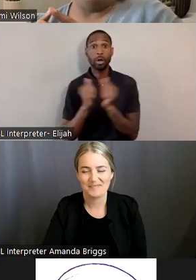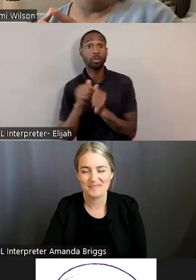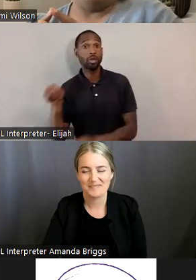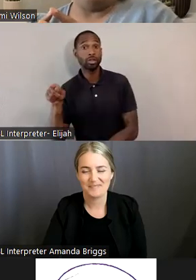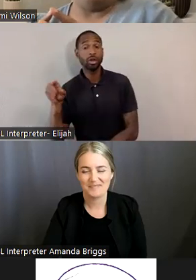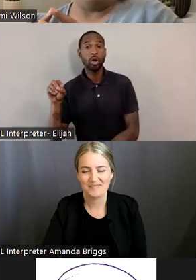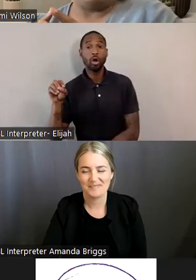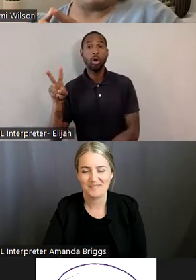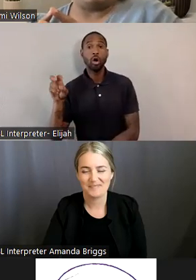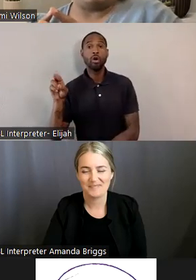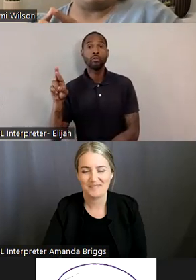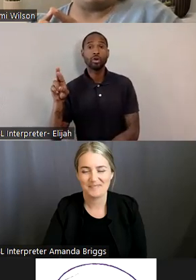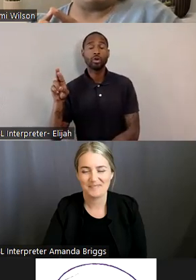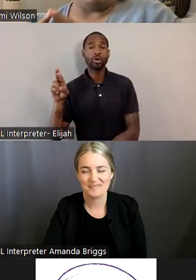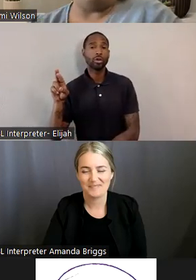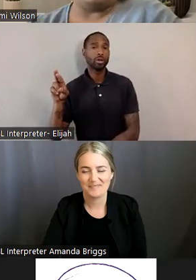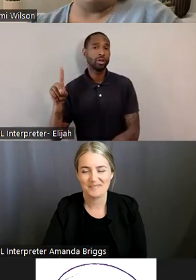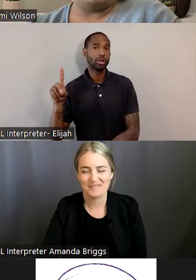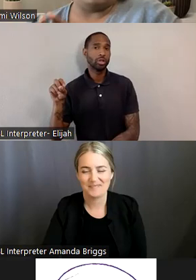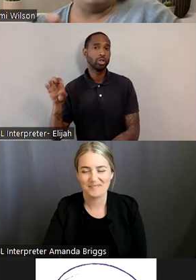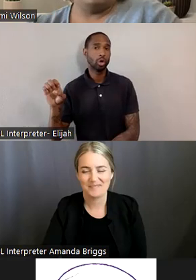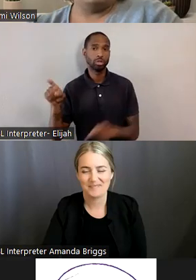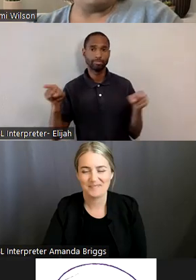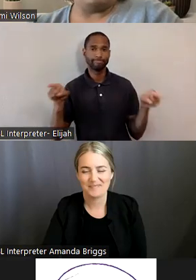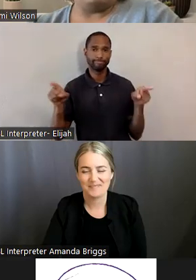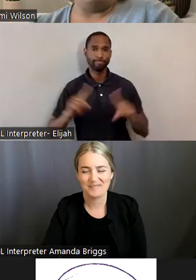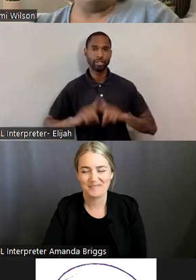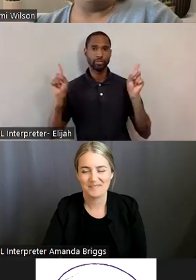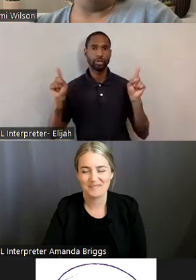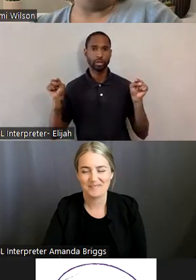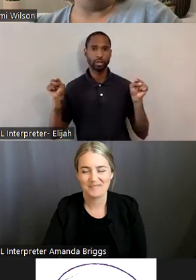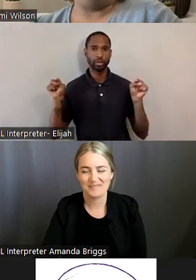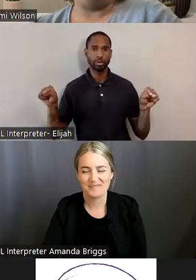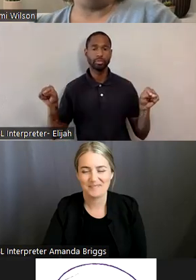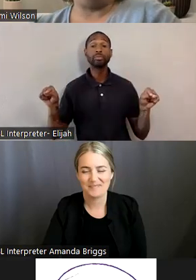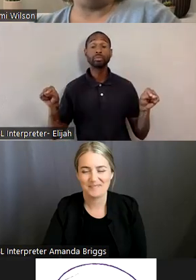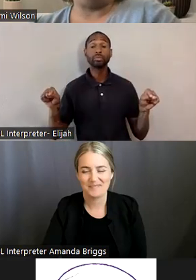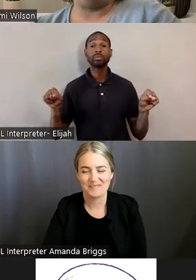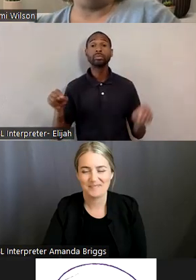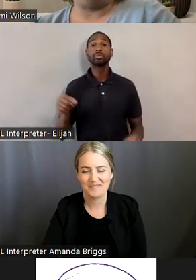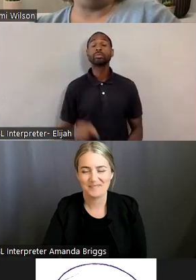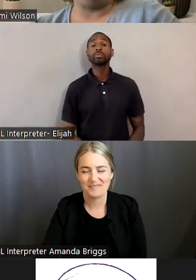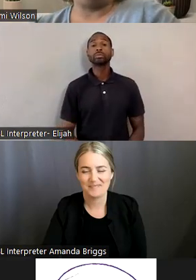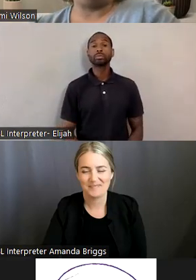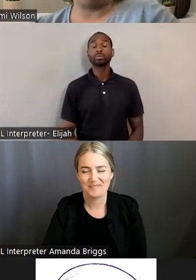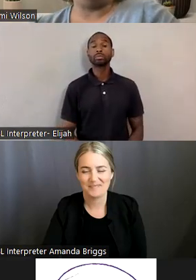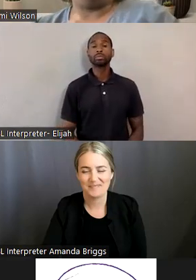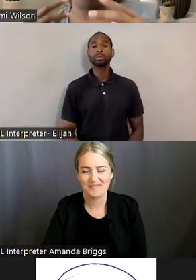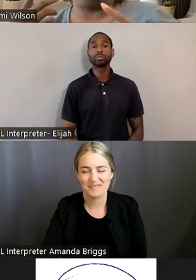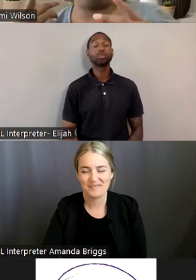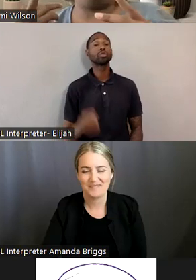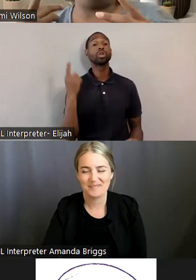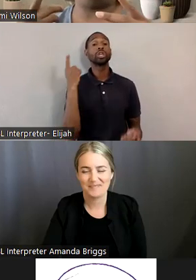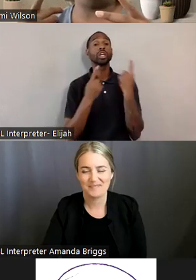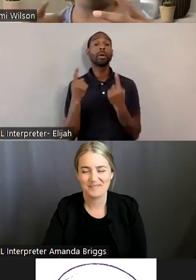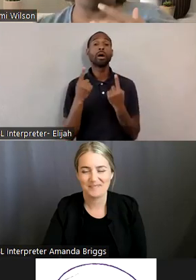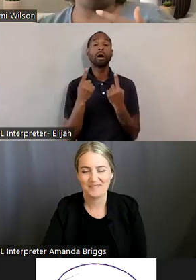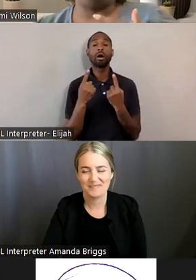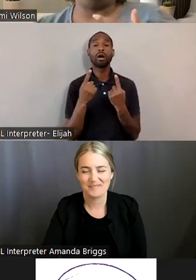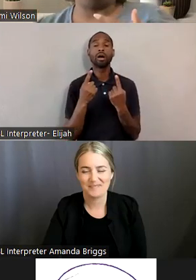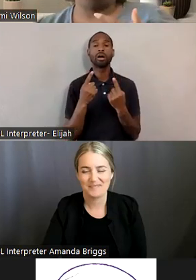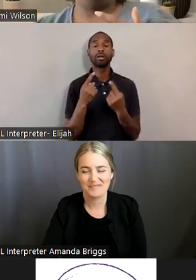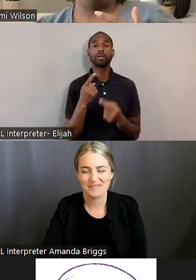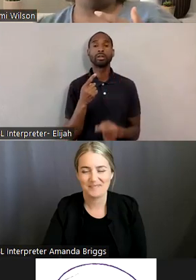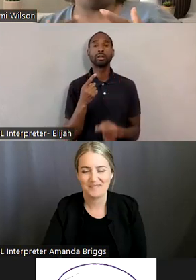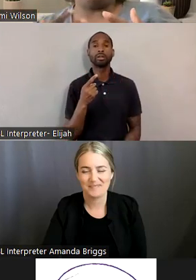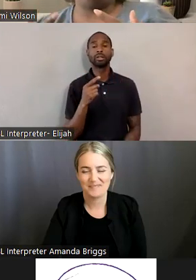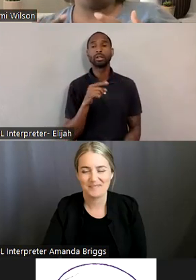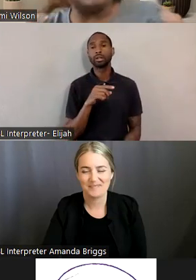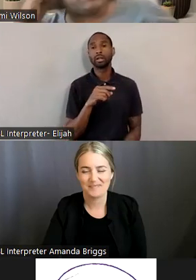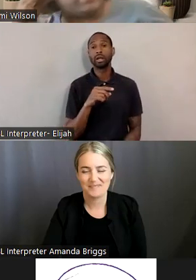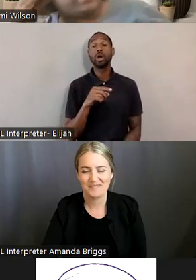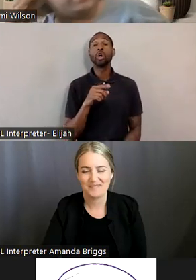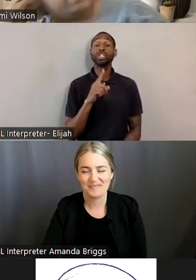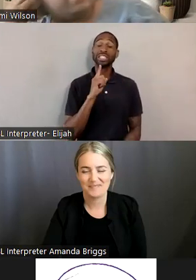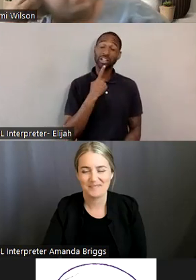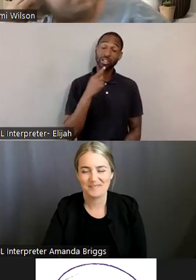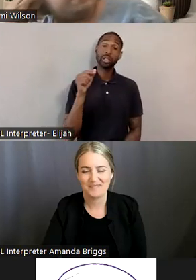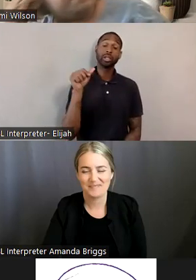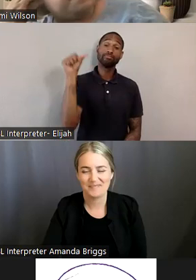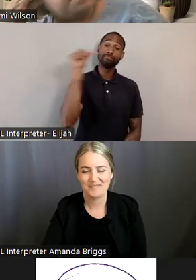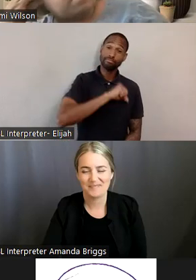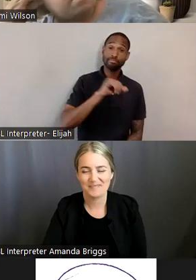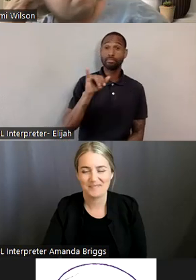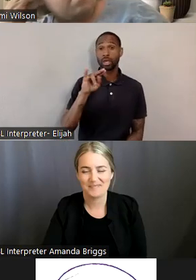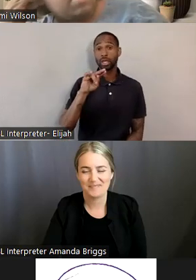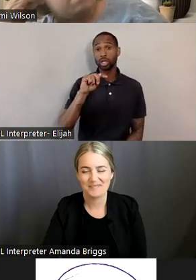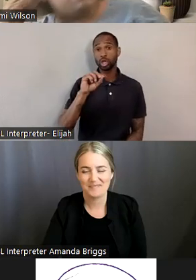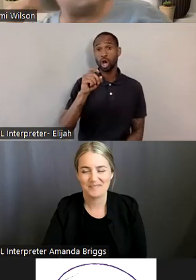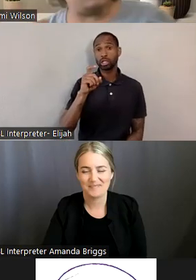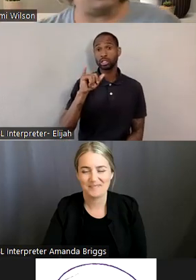overdose. So we found, so when you're thinking about someone who's profoundly intoxicated,